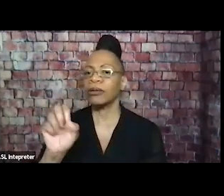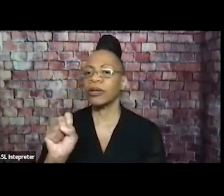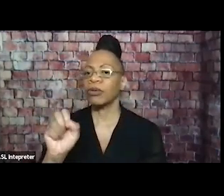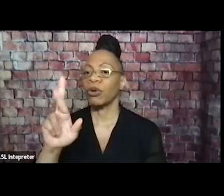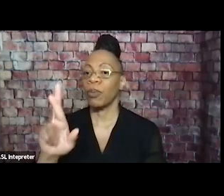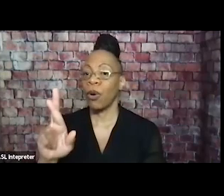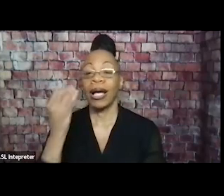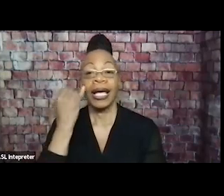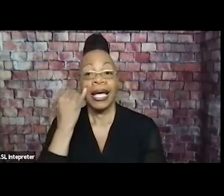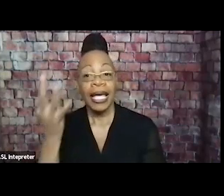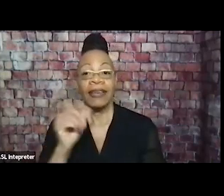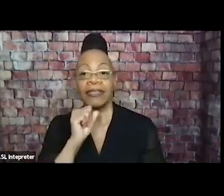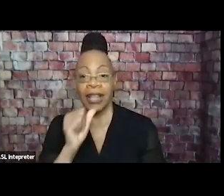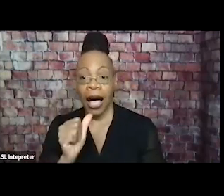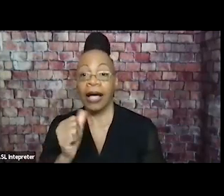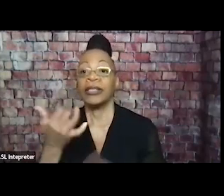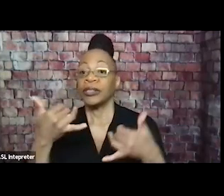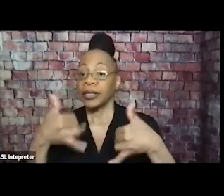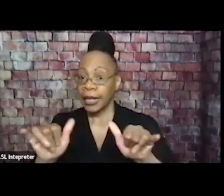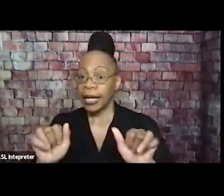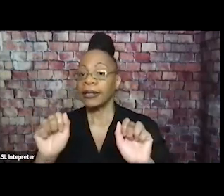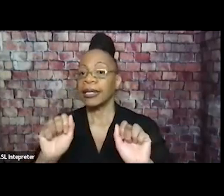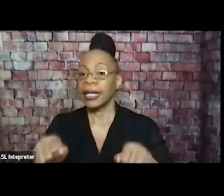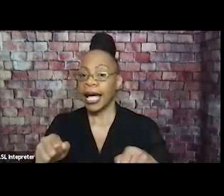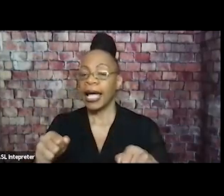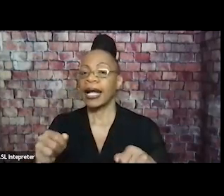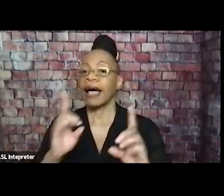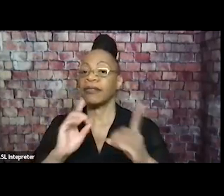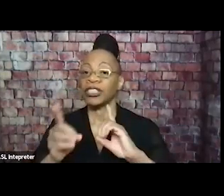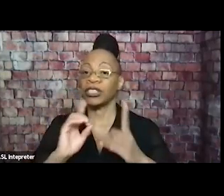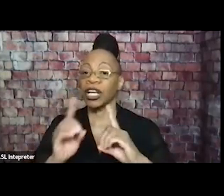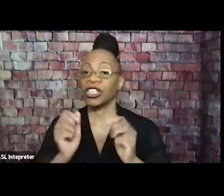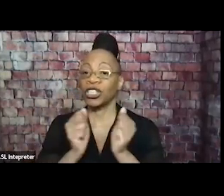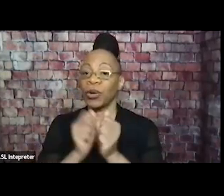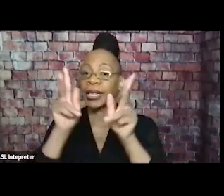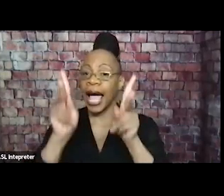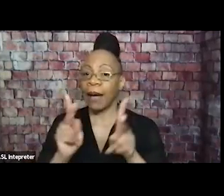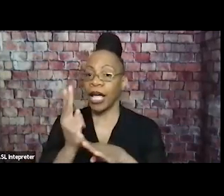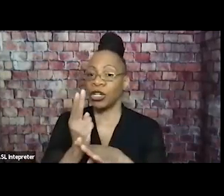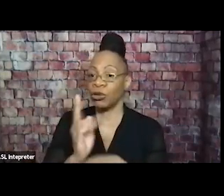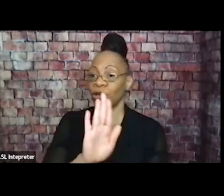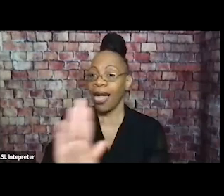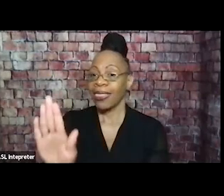you can still talk about this with the applicant and use their quotes from what they've observed.